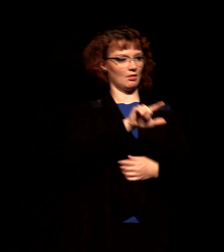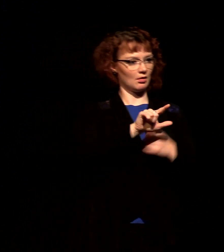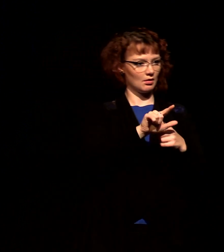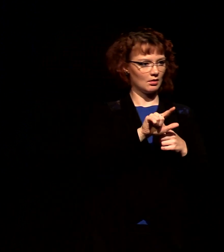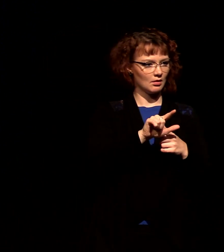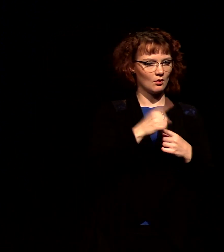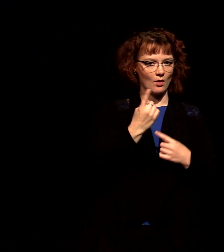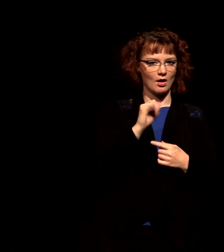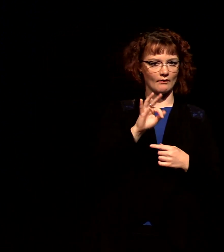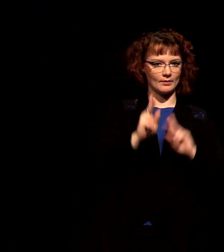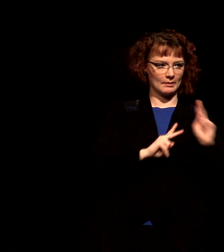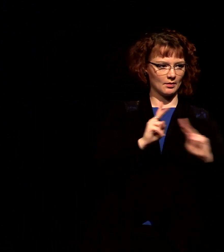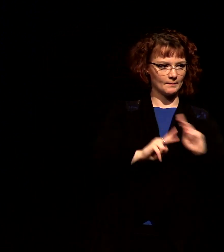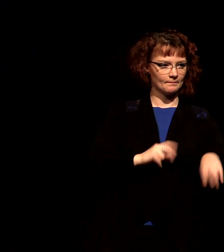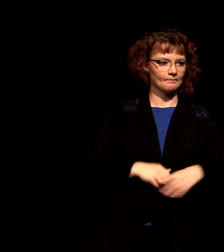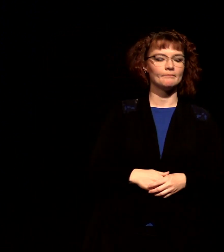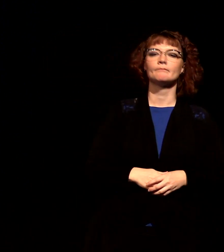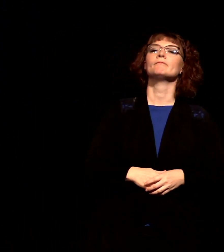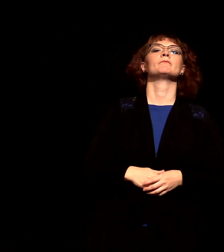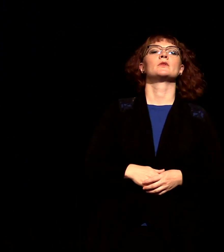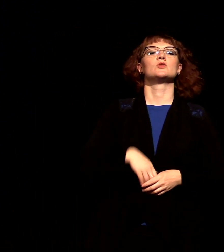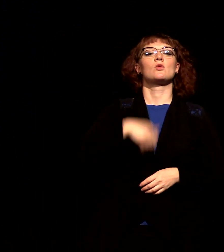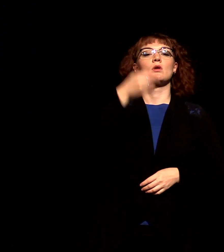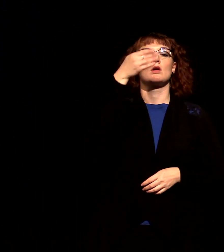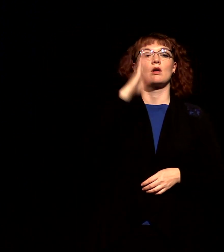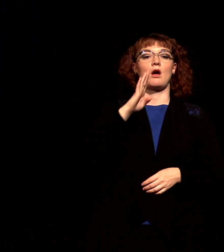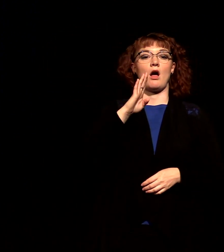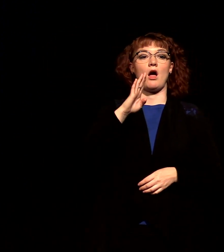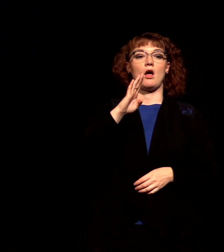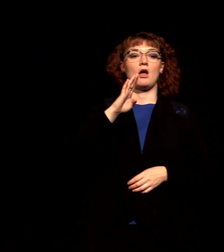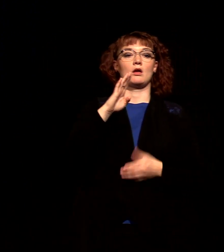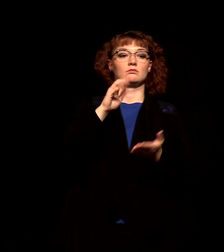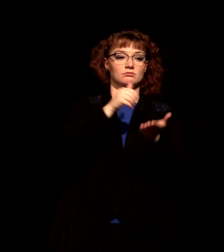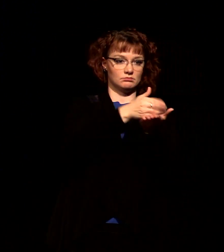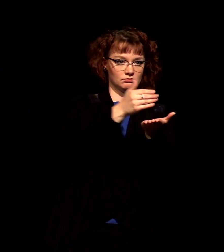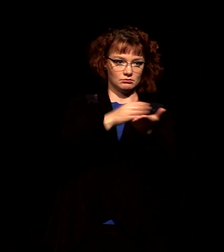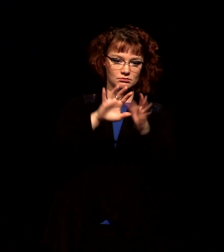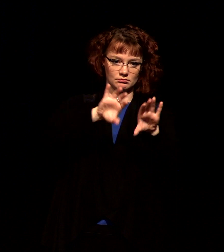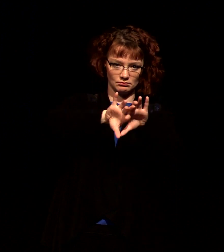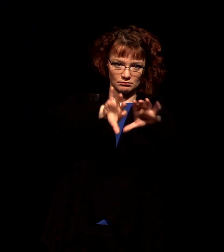context is. So God takes them off. And then imagine the